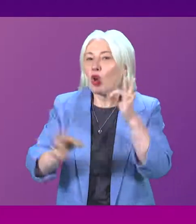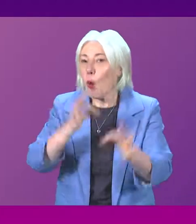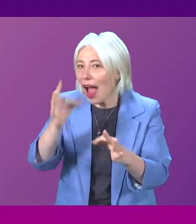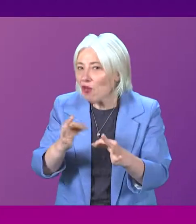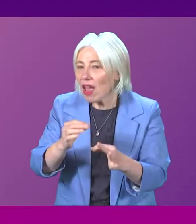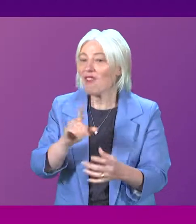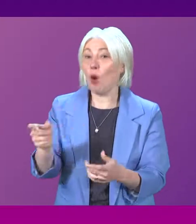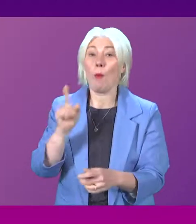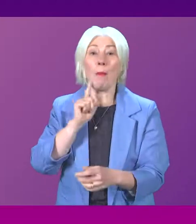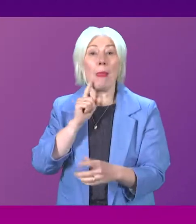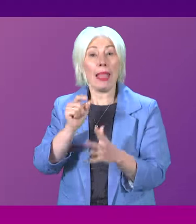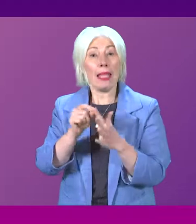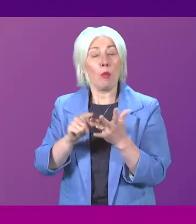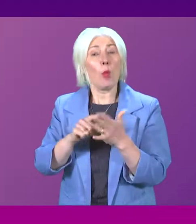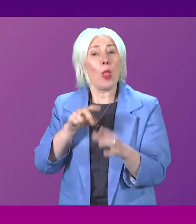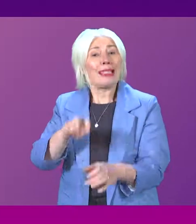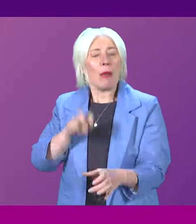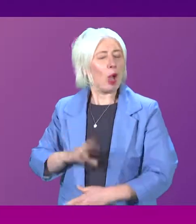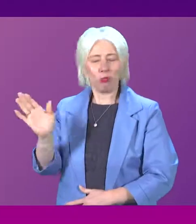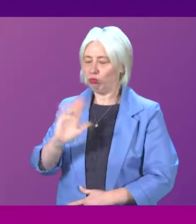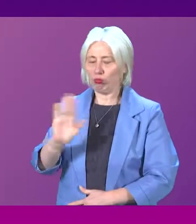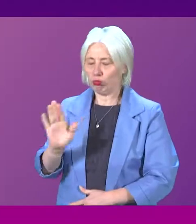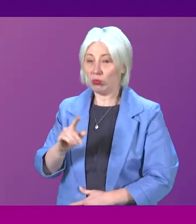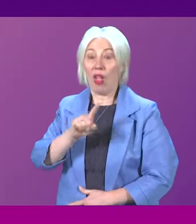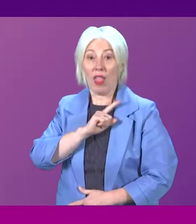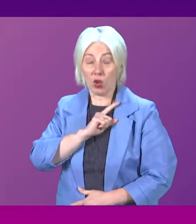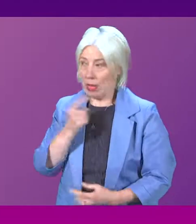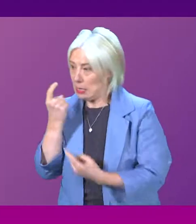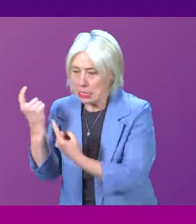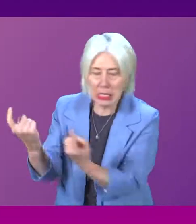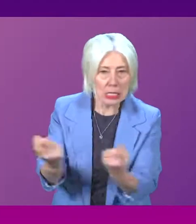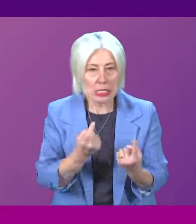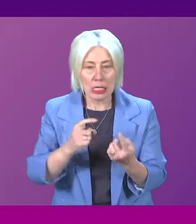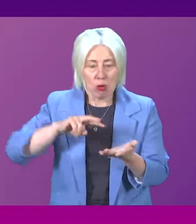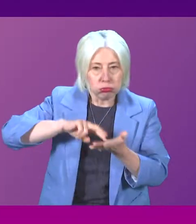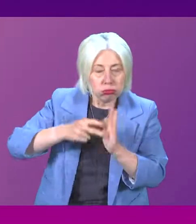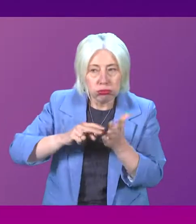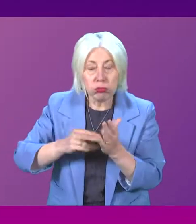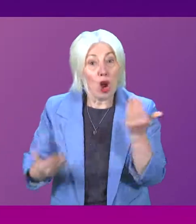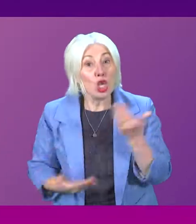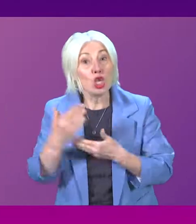as chair. That is why arrangements for identifying a new inquiry chair have been taken forward